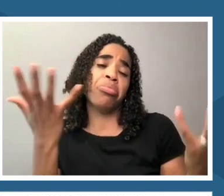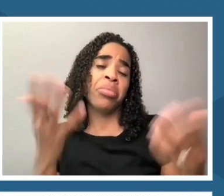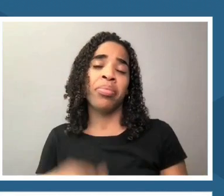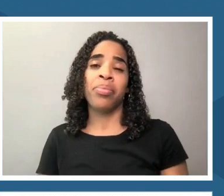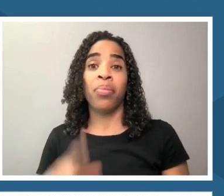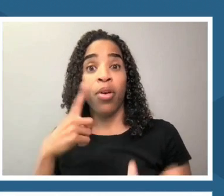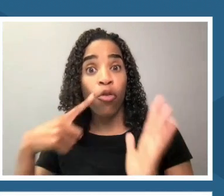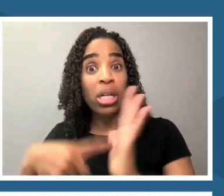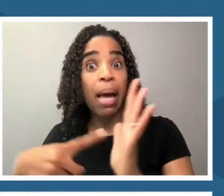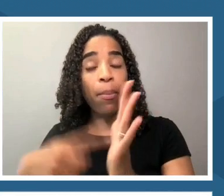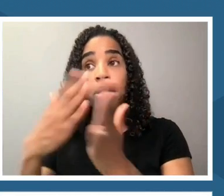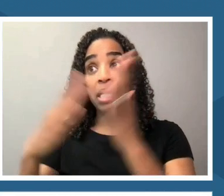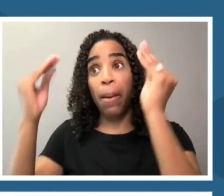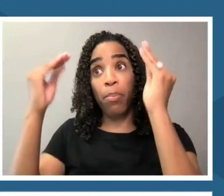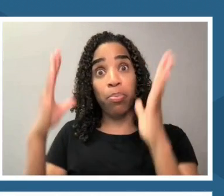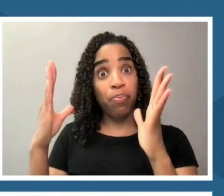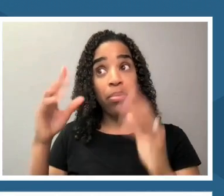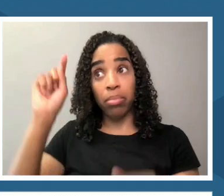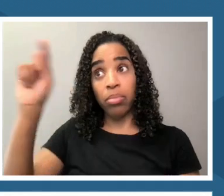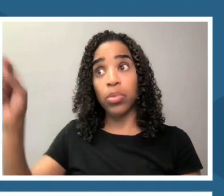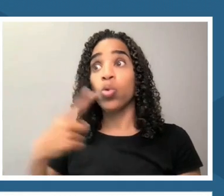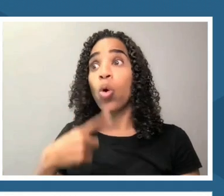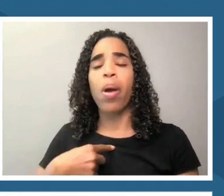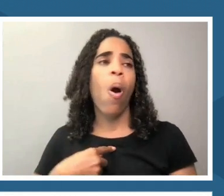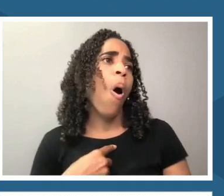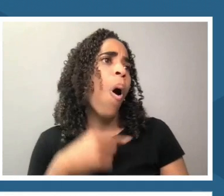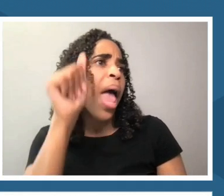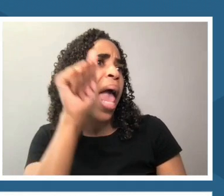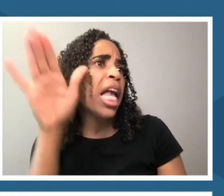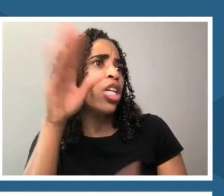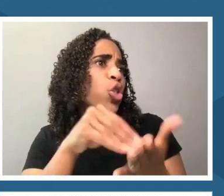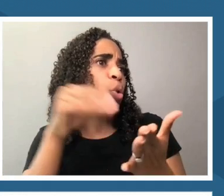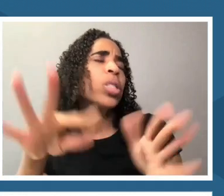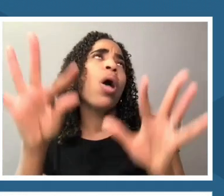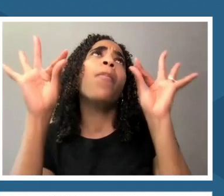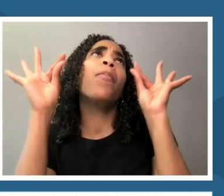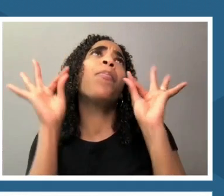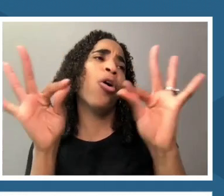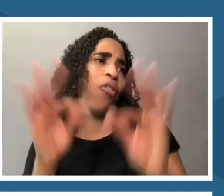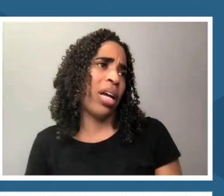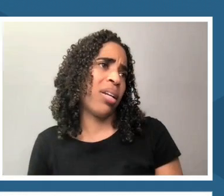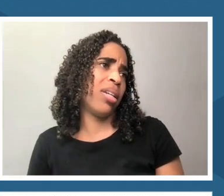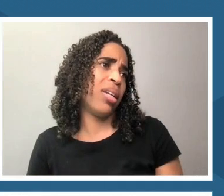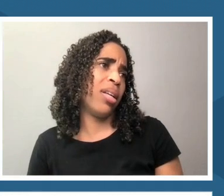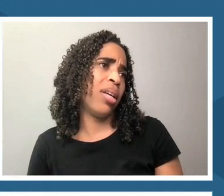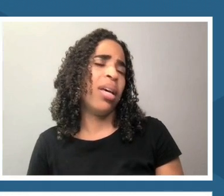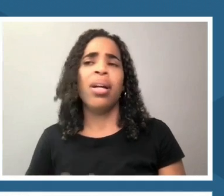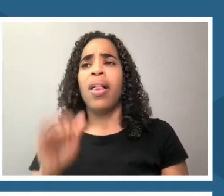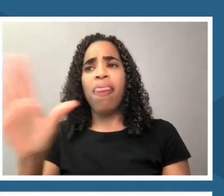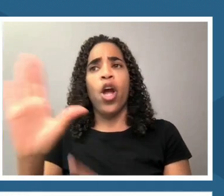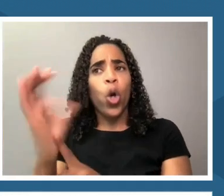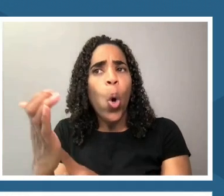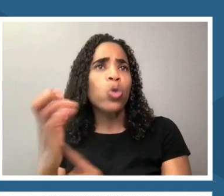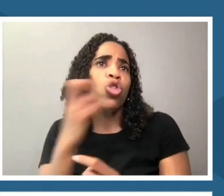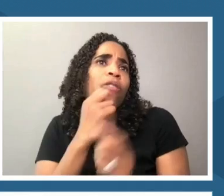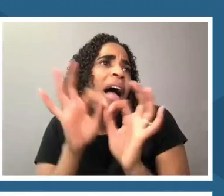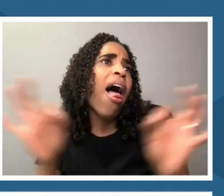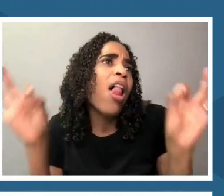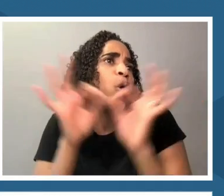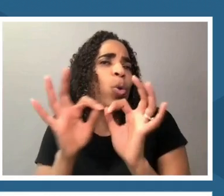who have shared that their asian students are model students because their cat their culture values education